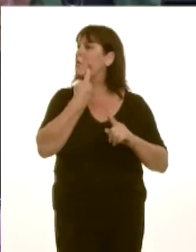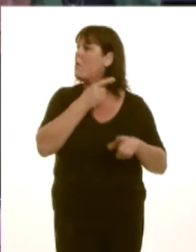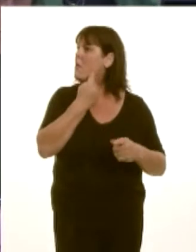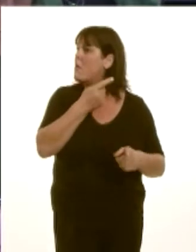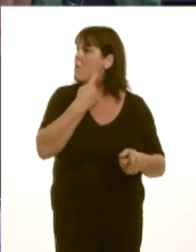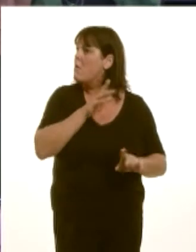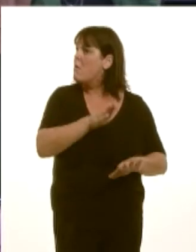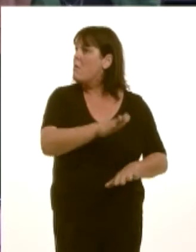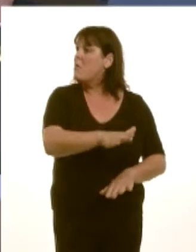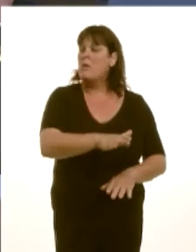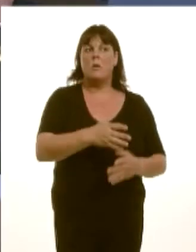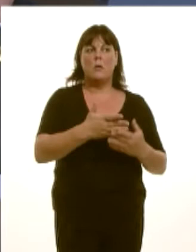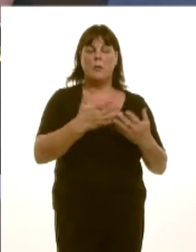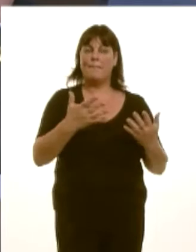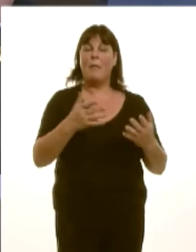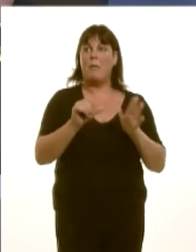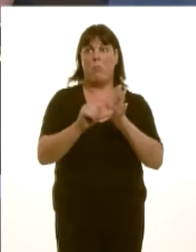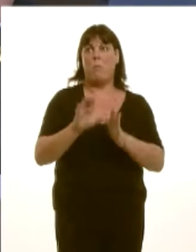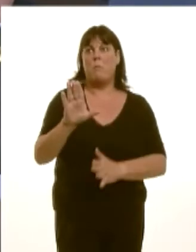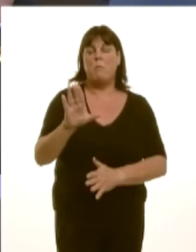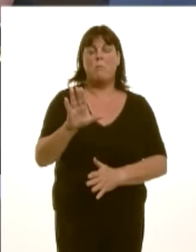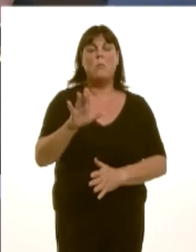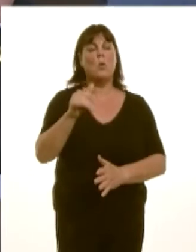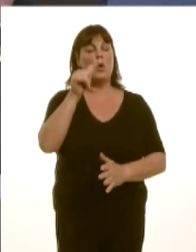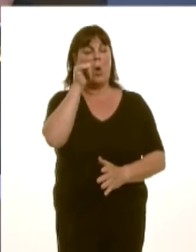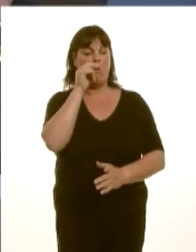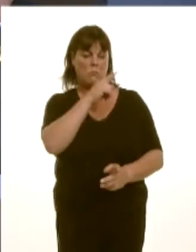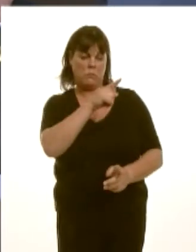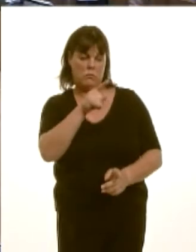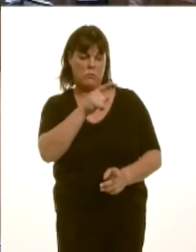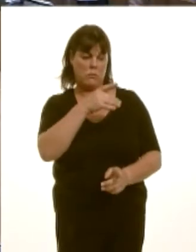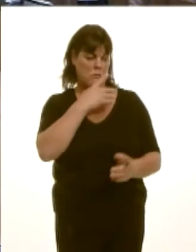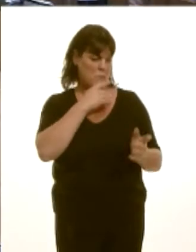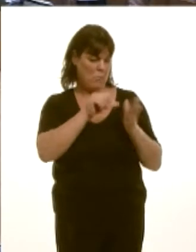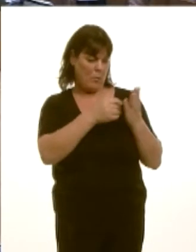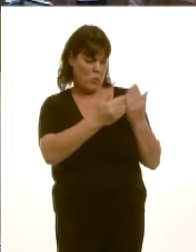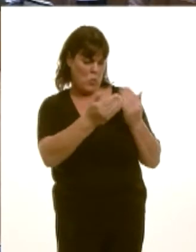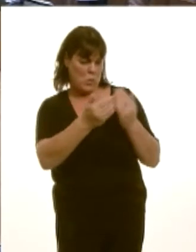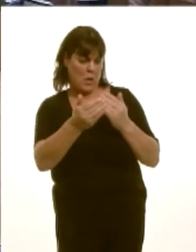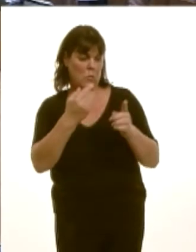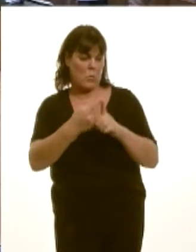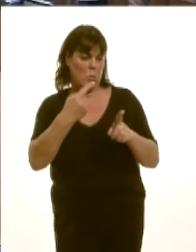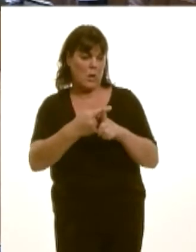or at all, and that was one of the findings that was made. However, what I can say is that we have established a steering group, which had its first meeting